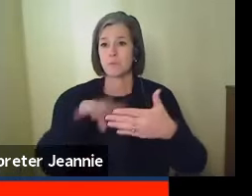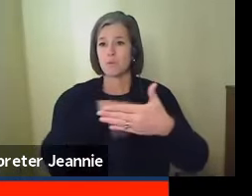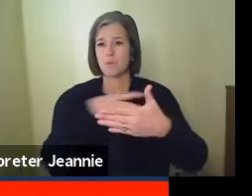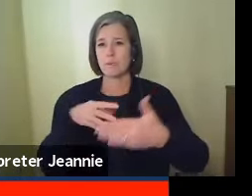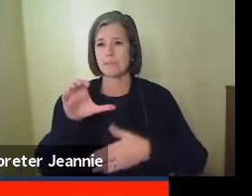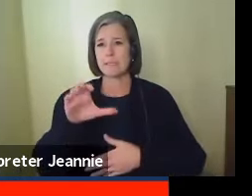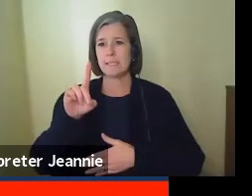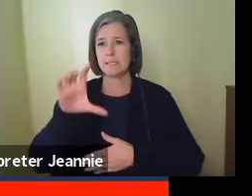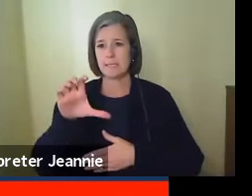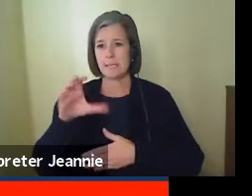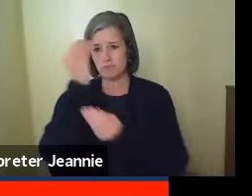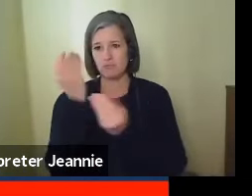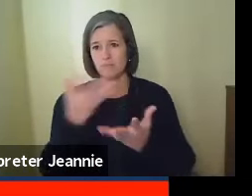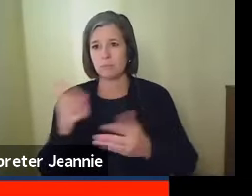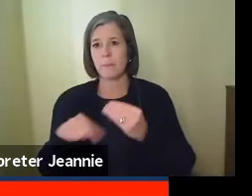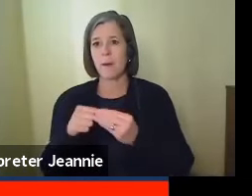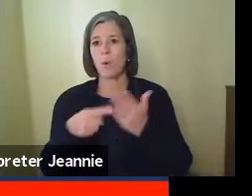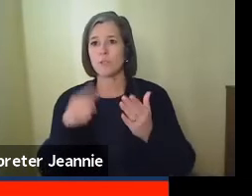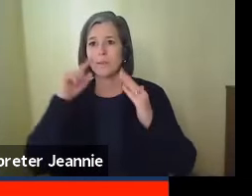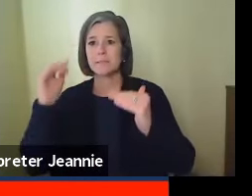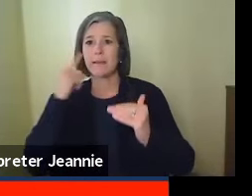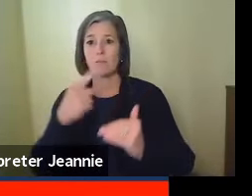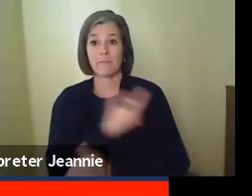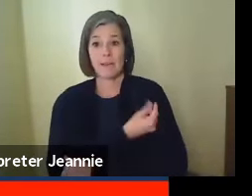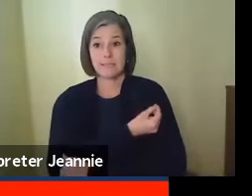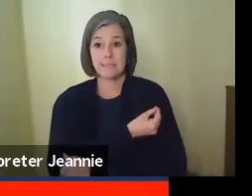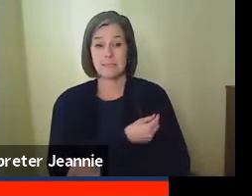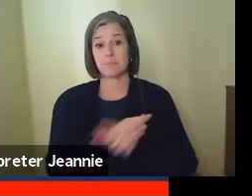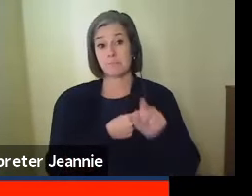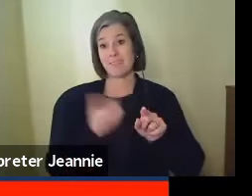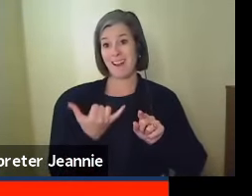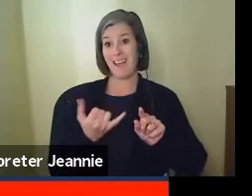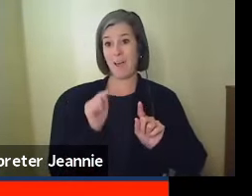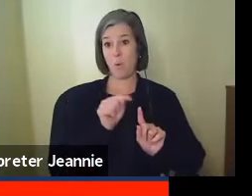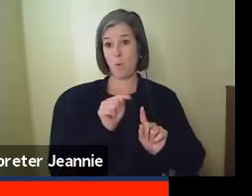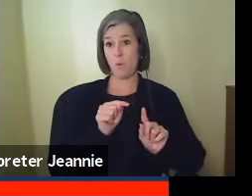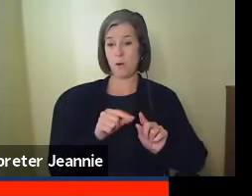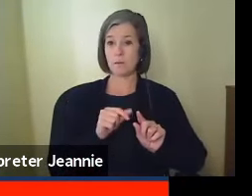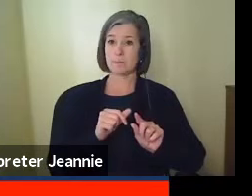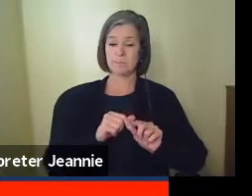of what to expect with vaccines that are coming. So we are right here, launch day today. When we first